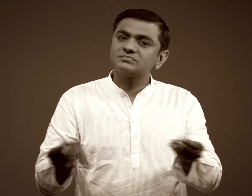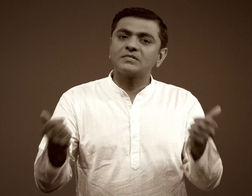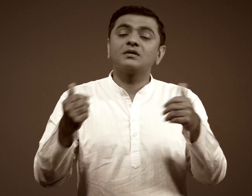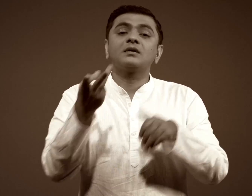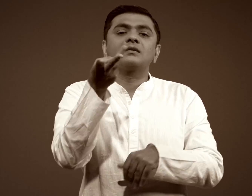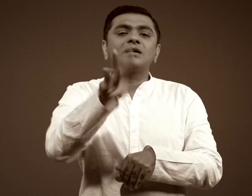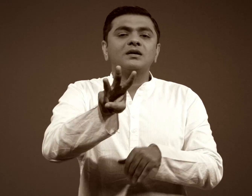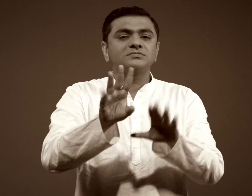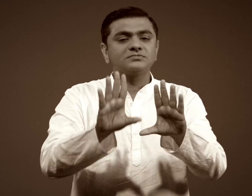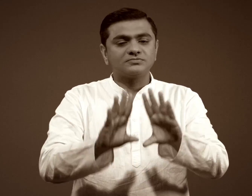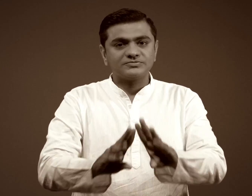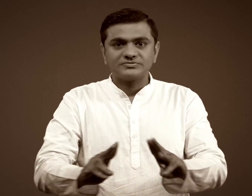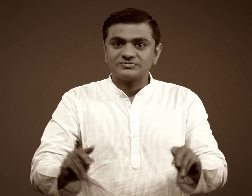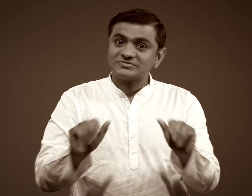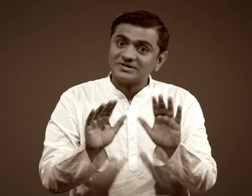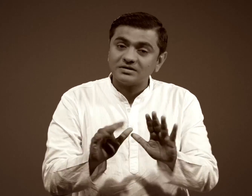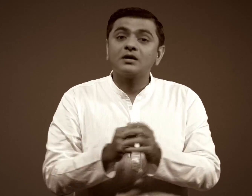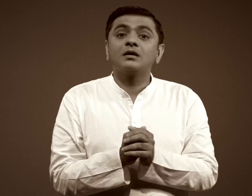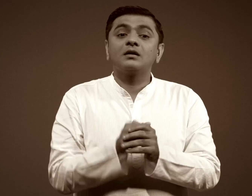The ashes were kept for three days.